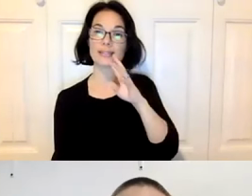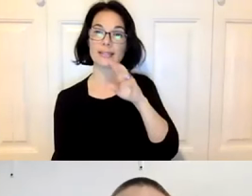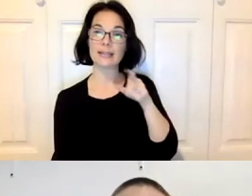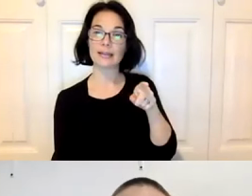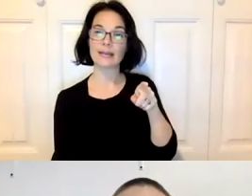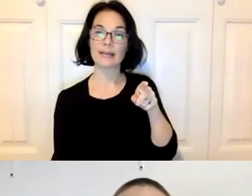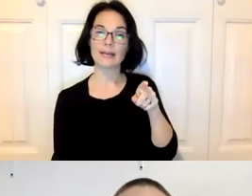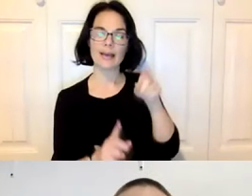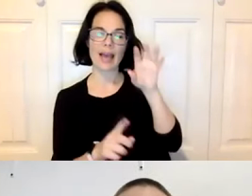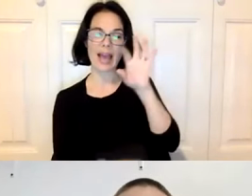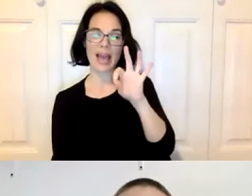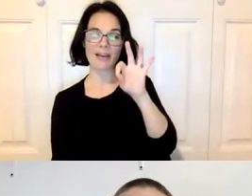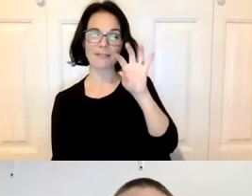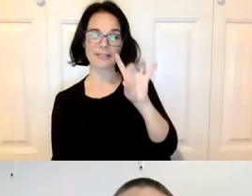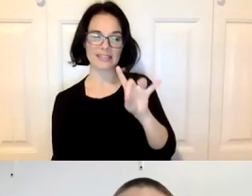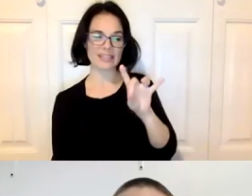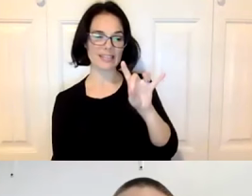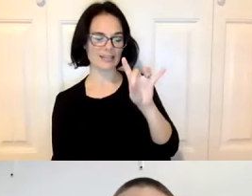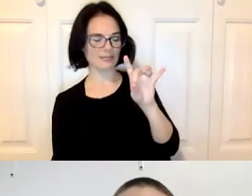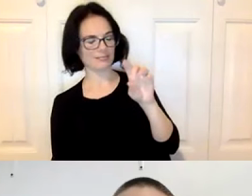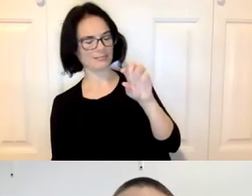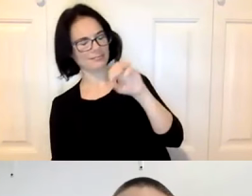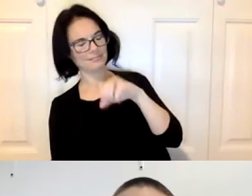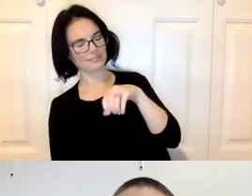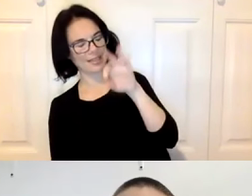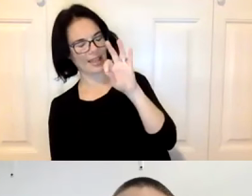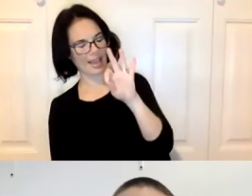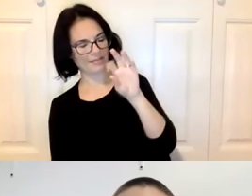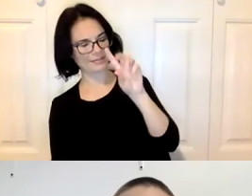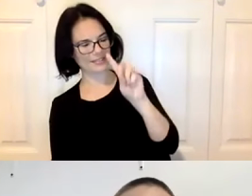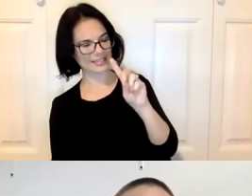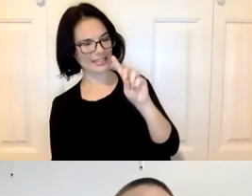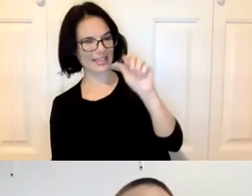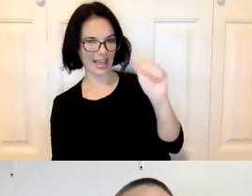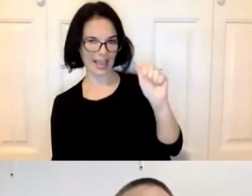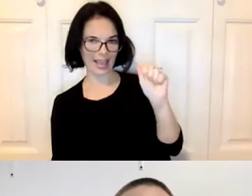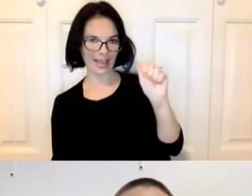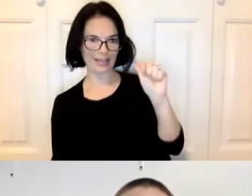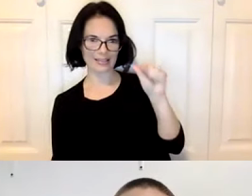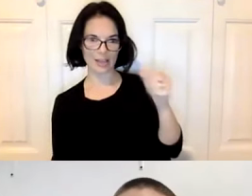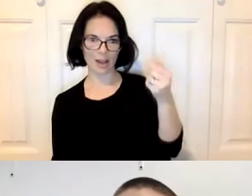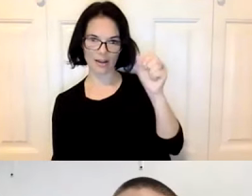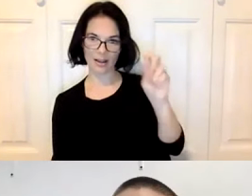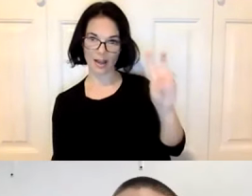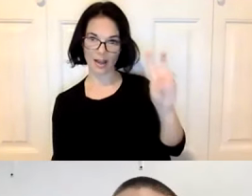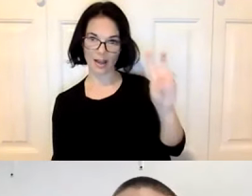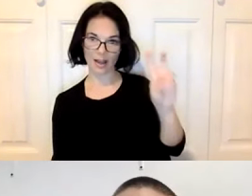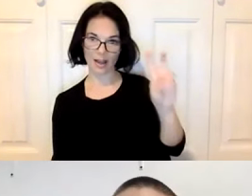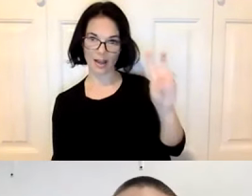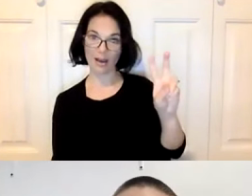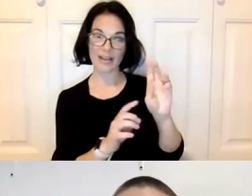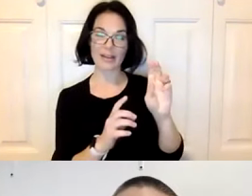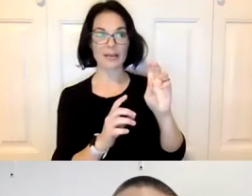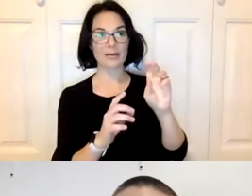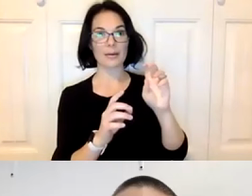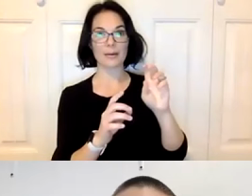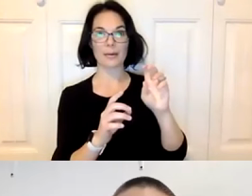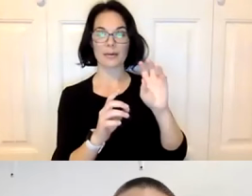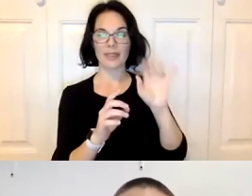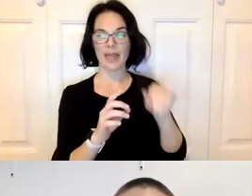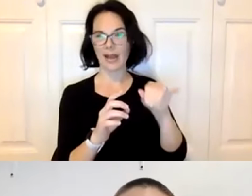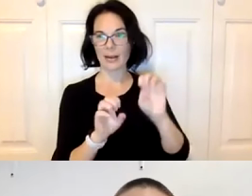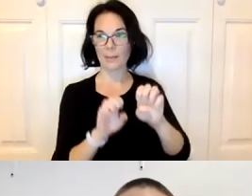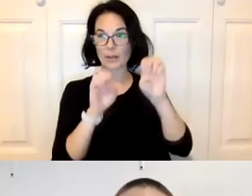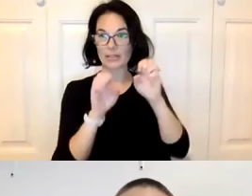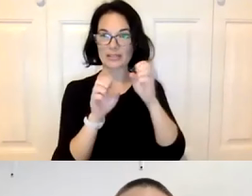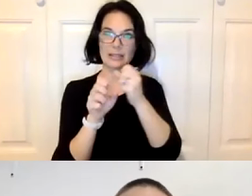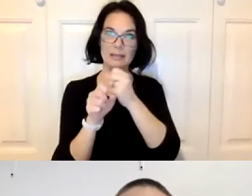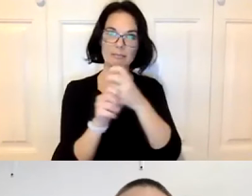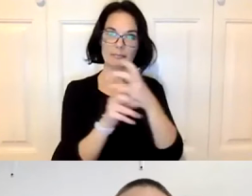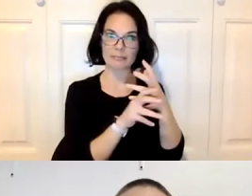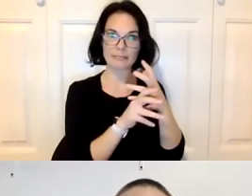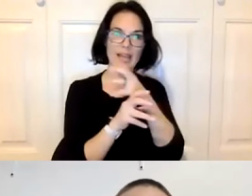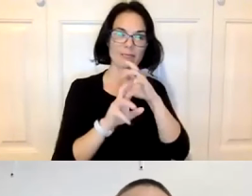gov Emergency Preparedness and Response, with the Pfizer-BioNTech vaccine information.